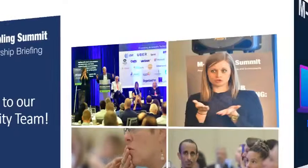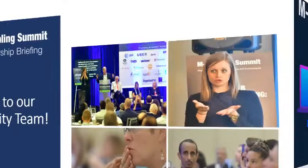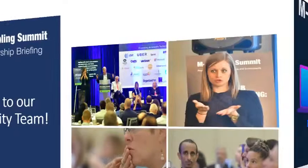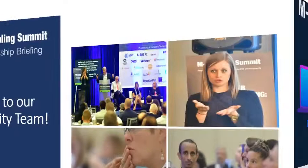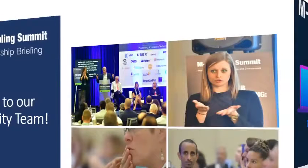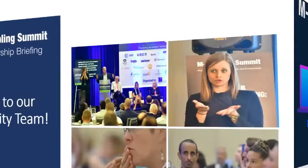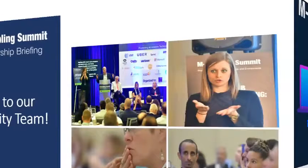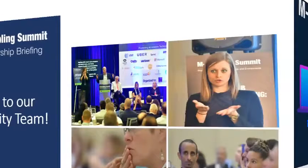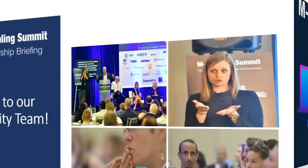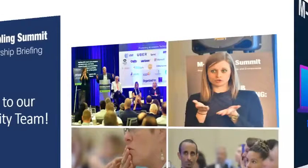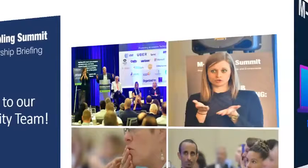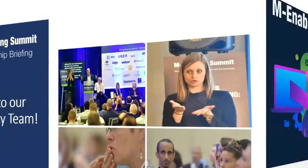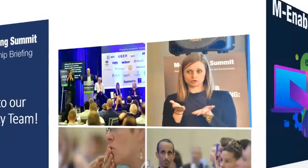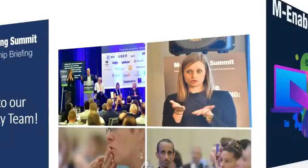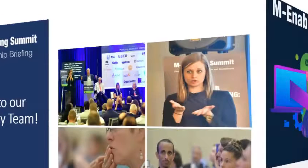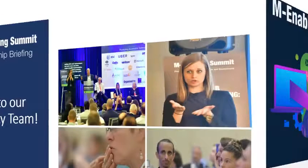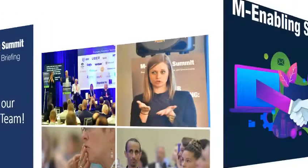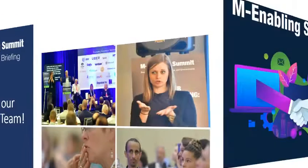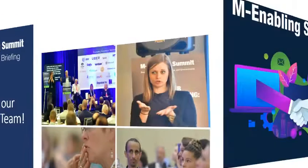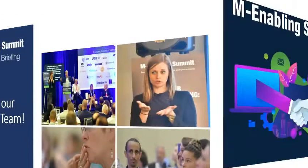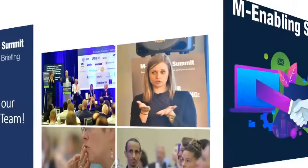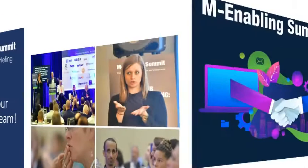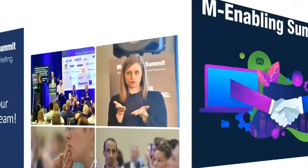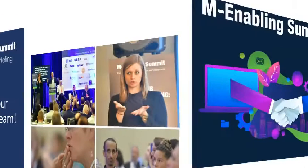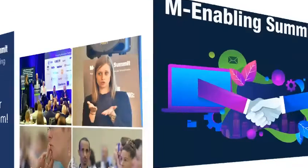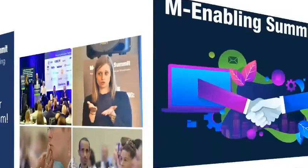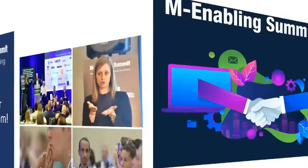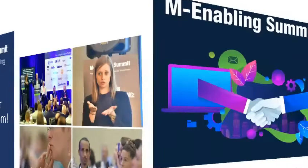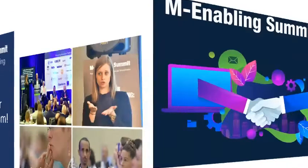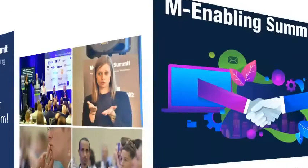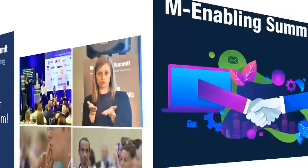If you use Twitter, you can join us today by using the hashtags,